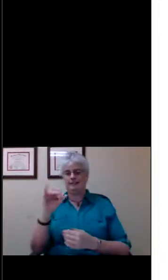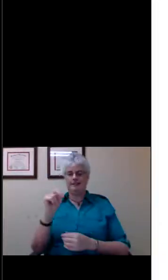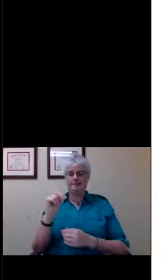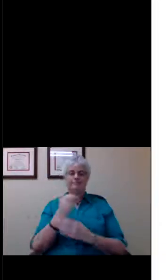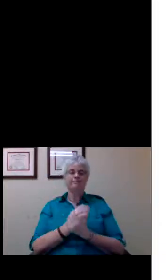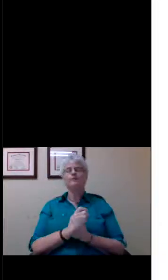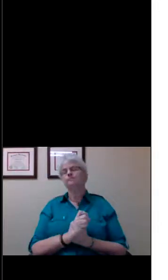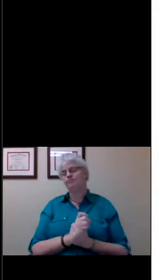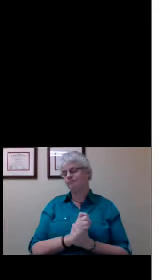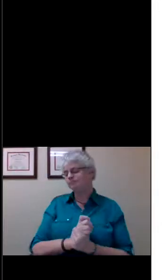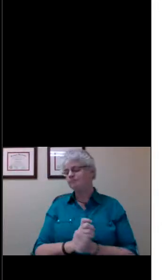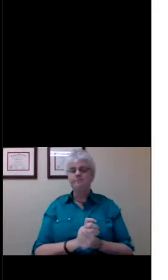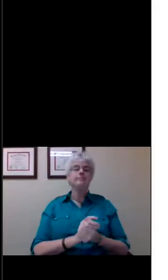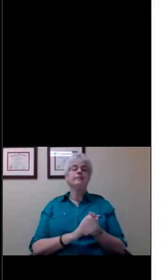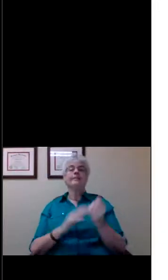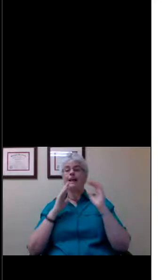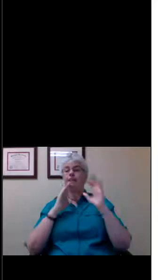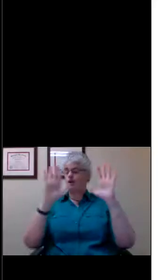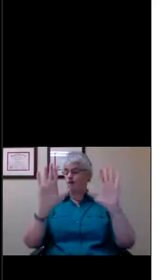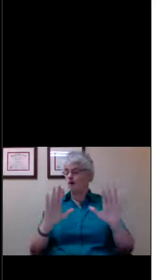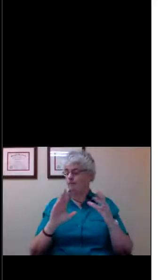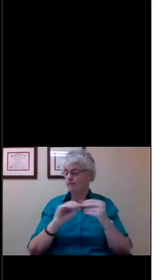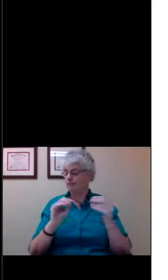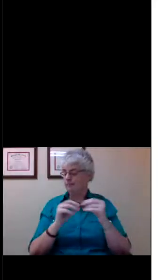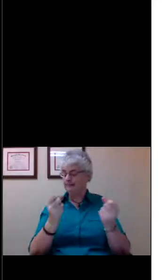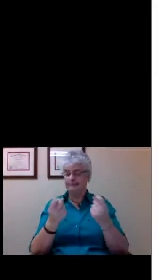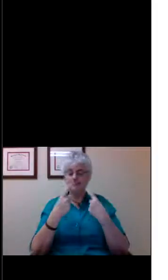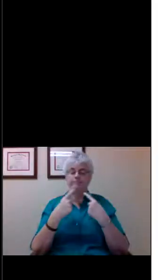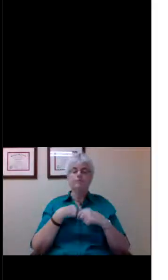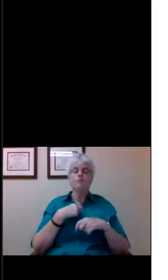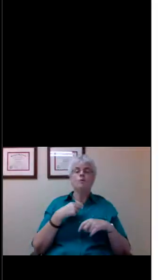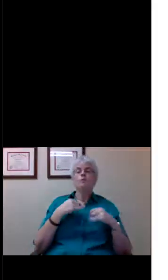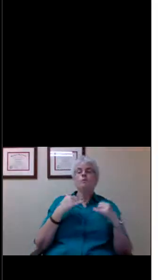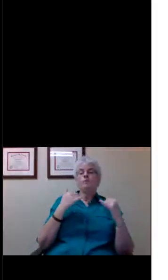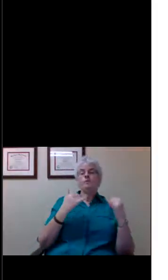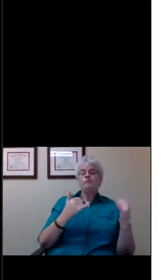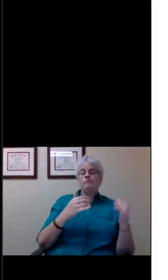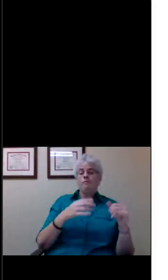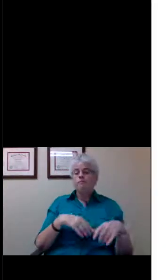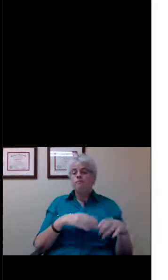and it'll become evident as you go through this session. Cierra: Okay, Holly I'm